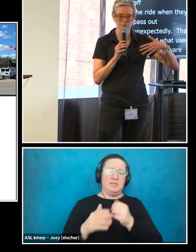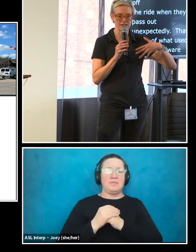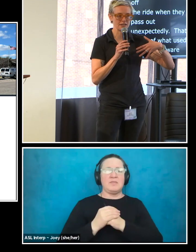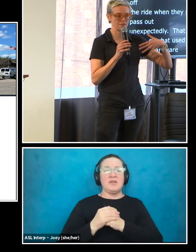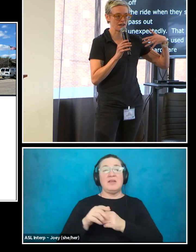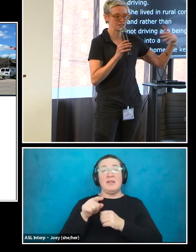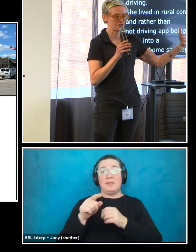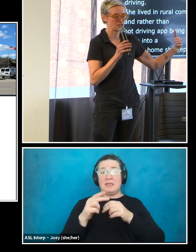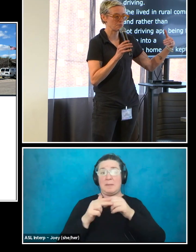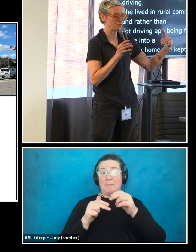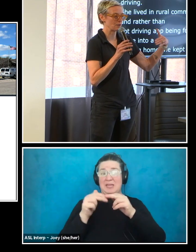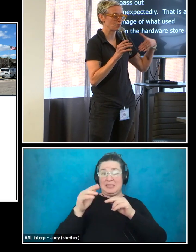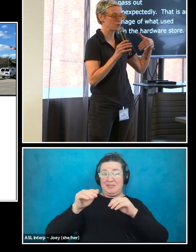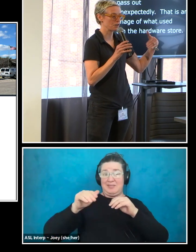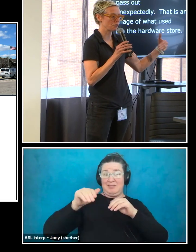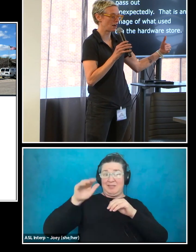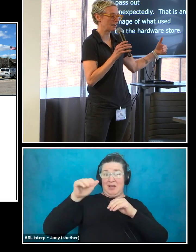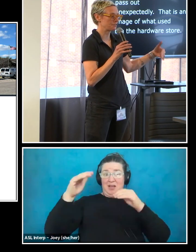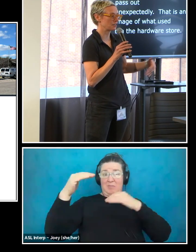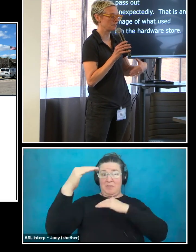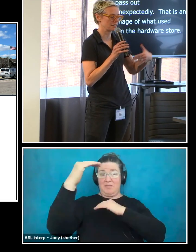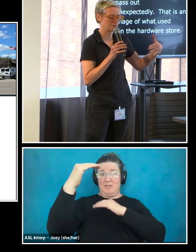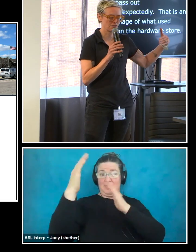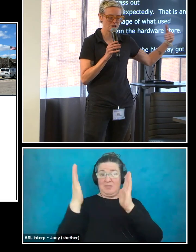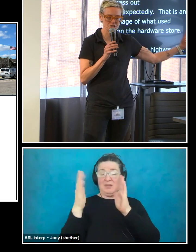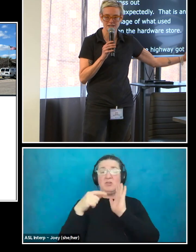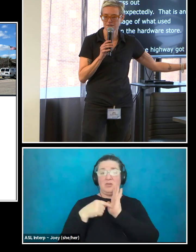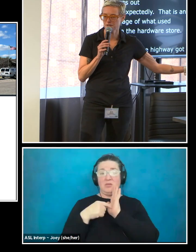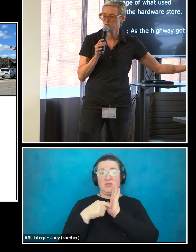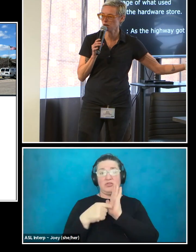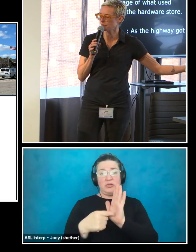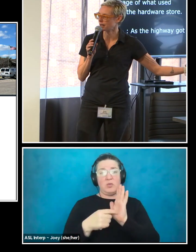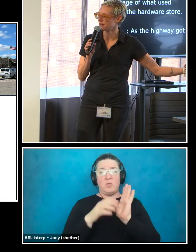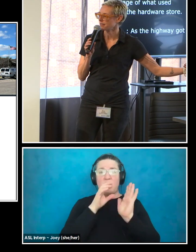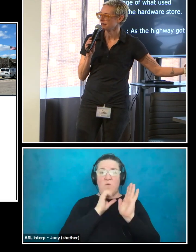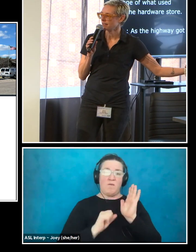it became faster and cheaper for people who could drive to go into the larger town to the Walmart,